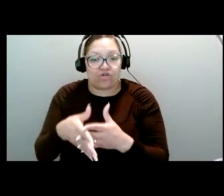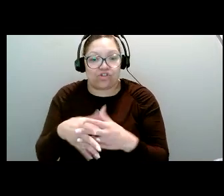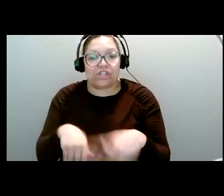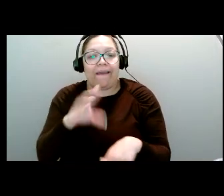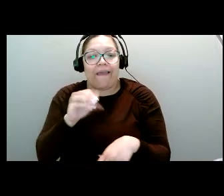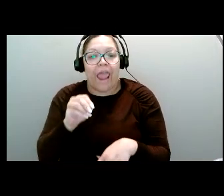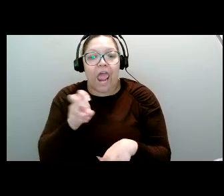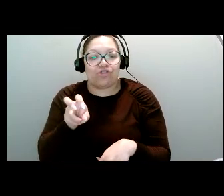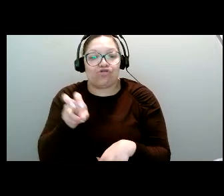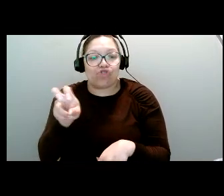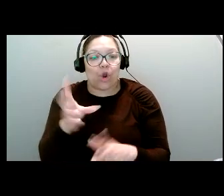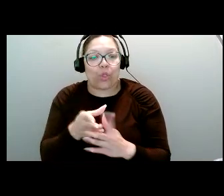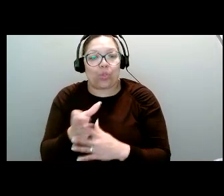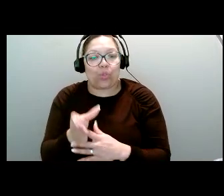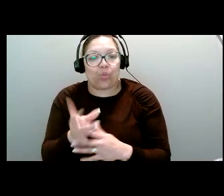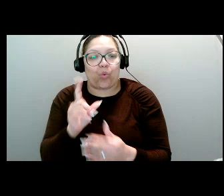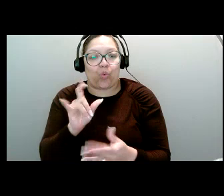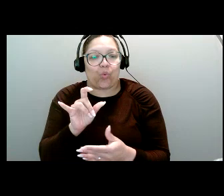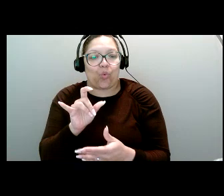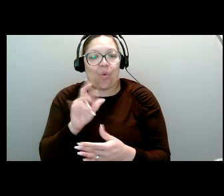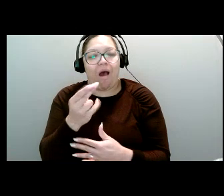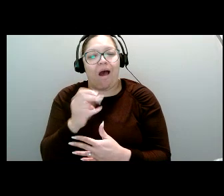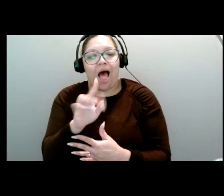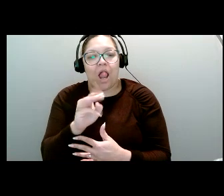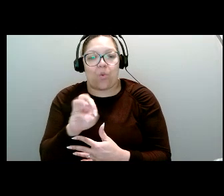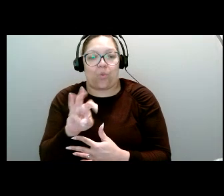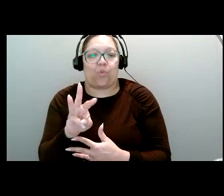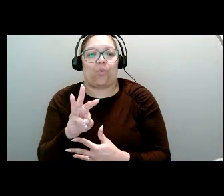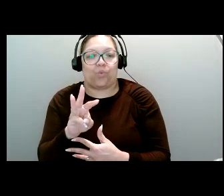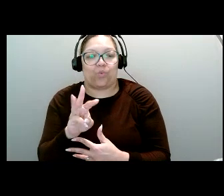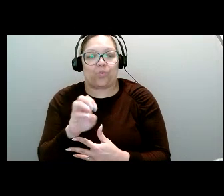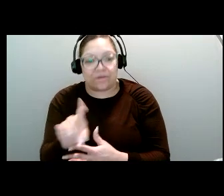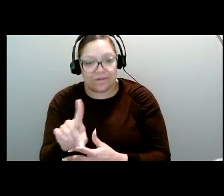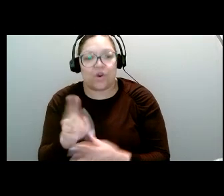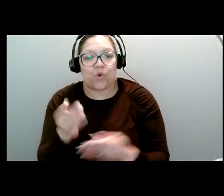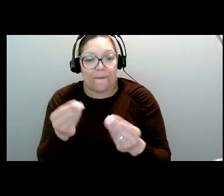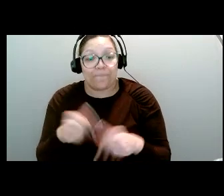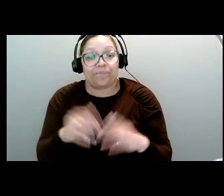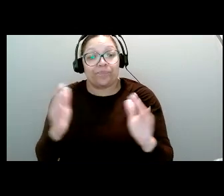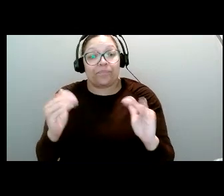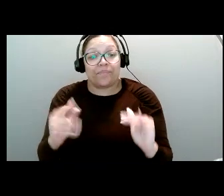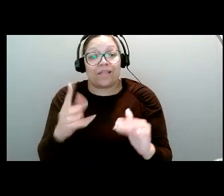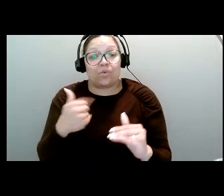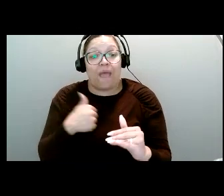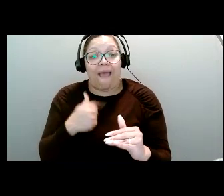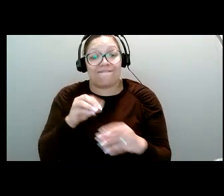We also have three, we have the Gullah Geechee cultural Heritage Corridor, we have the Southern Campaign of the